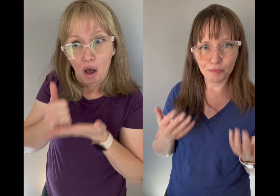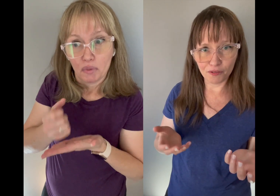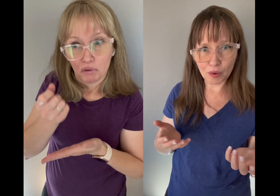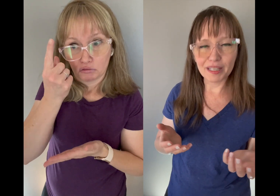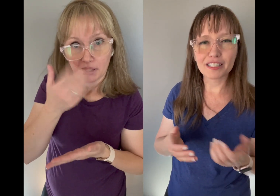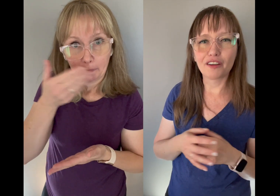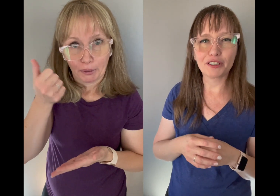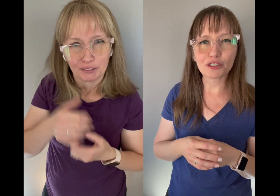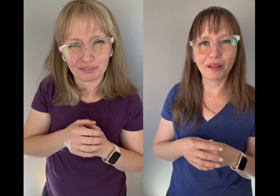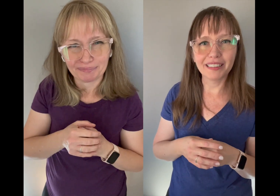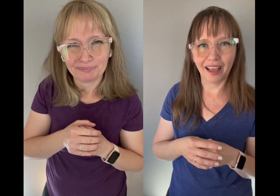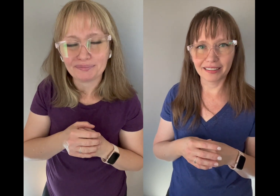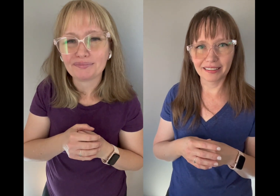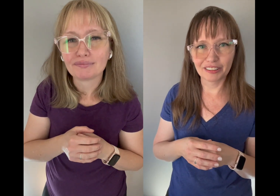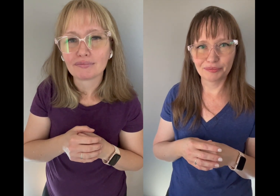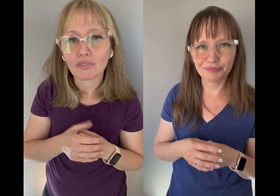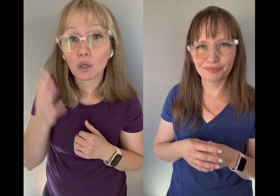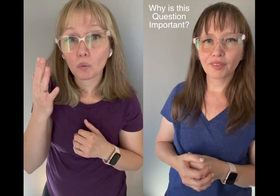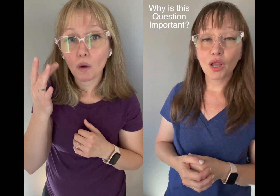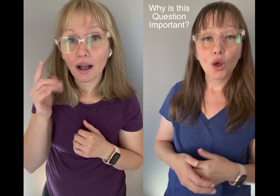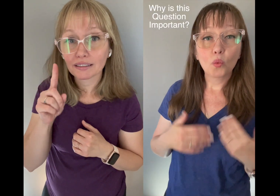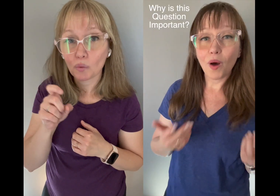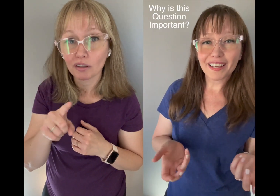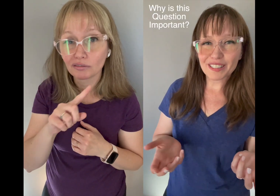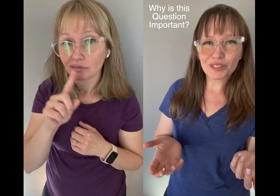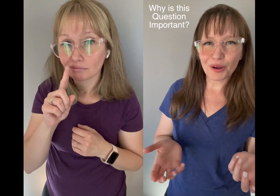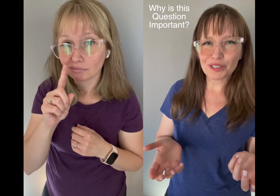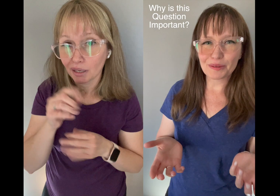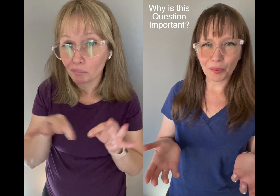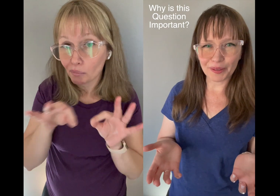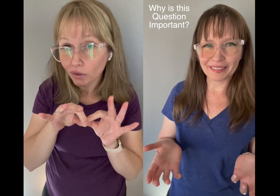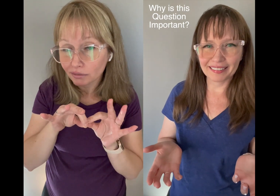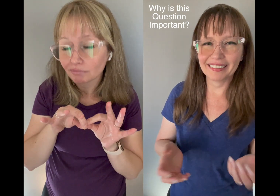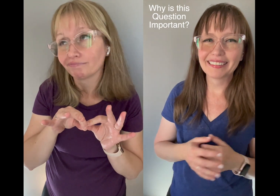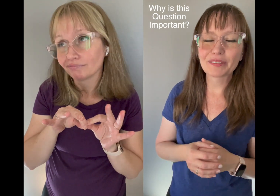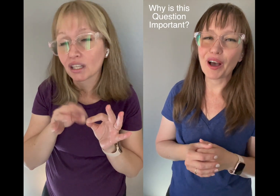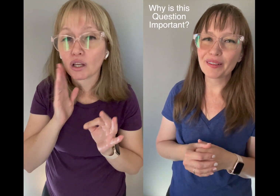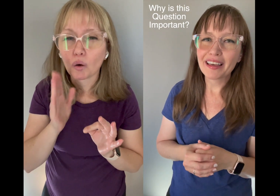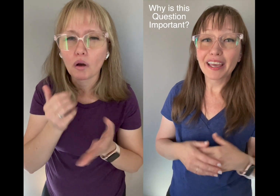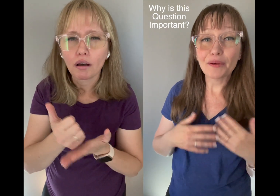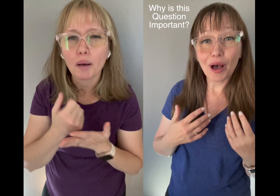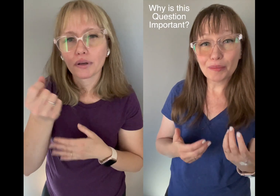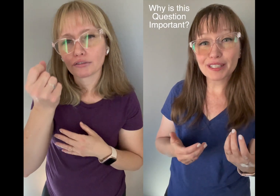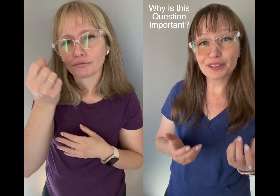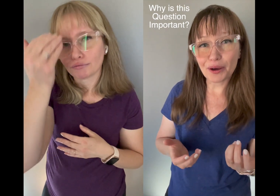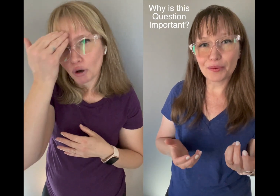performance on finger spelling tasks why is this question important well it will help us know